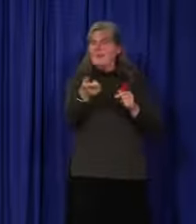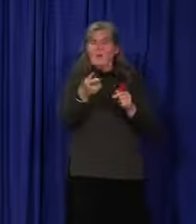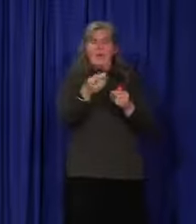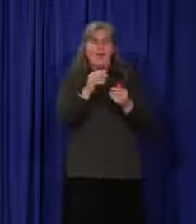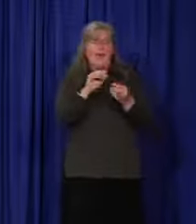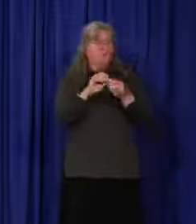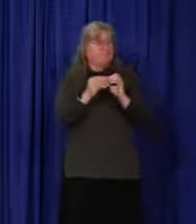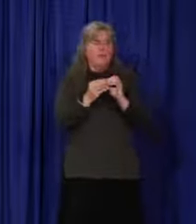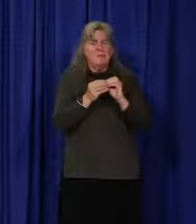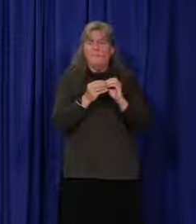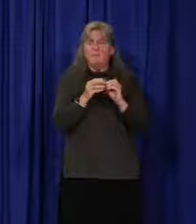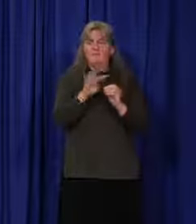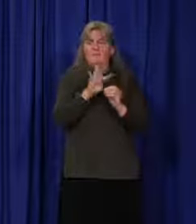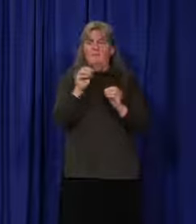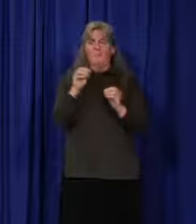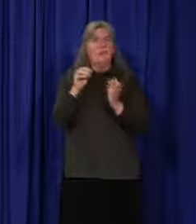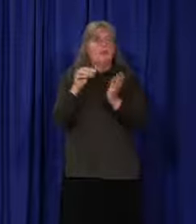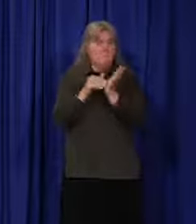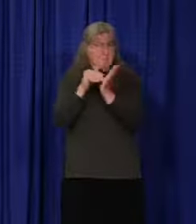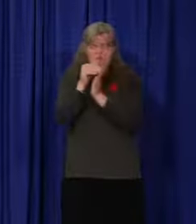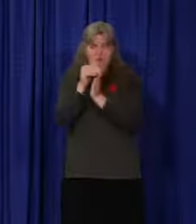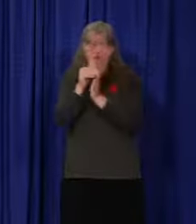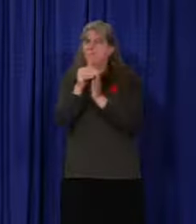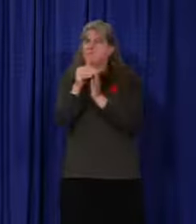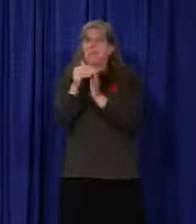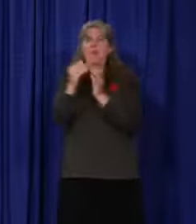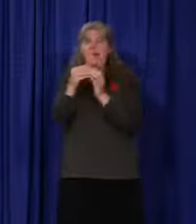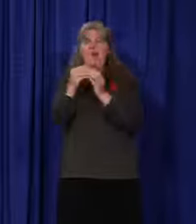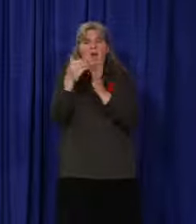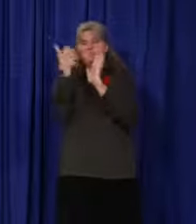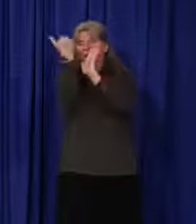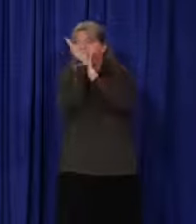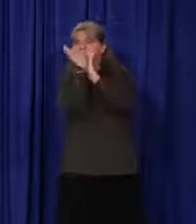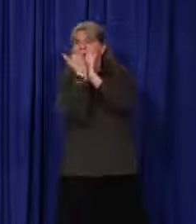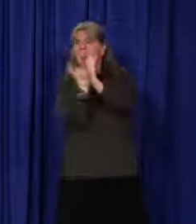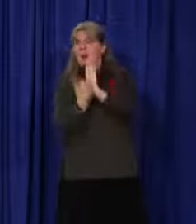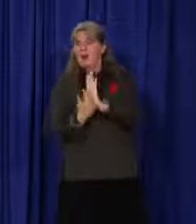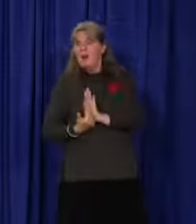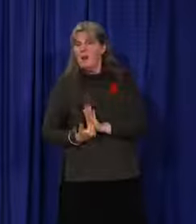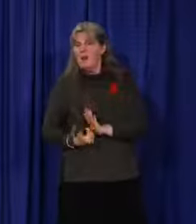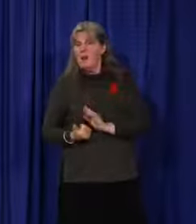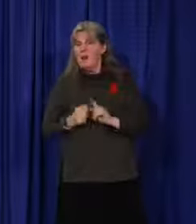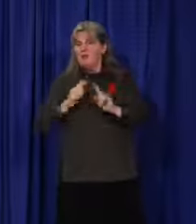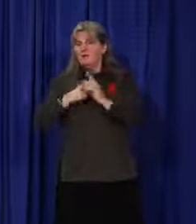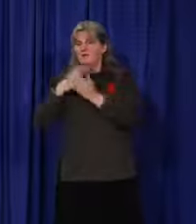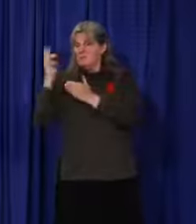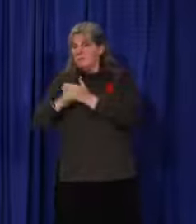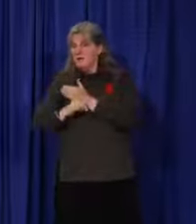that you're aware if you're near or approaching or in a community that you're aware of what that